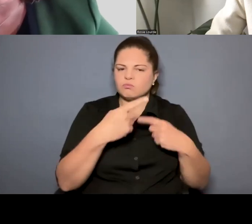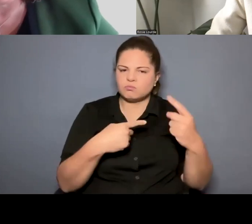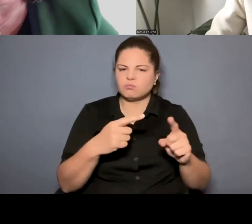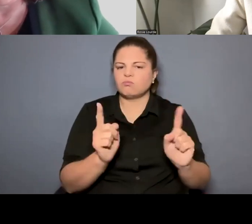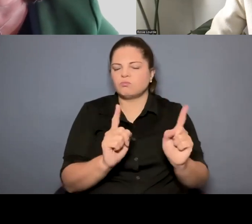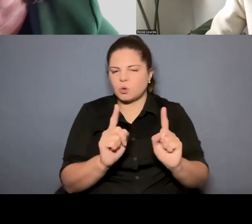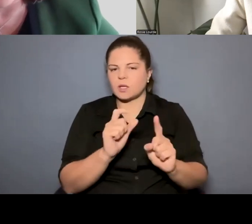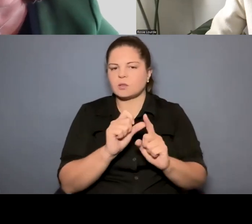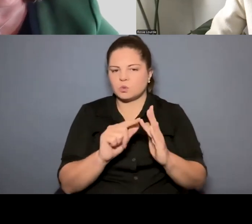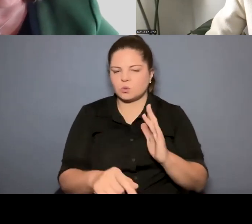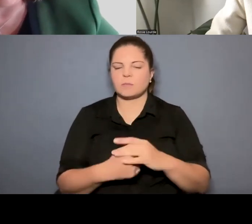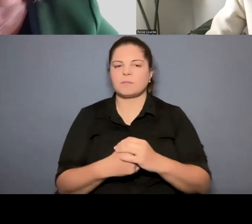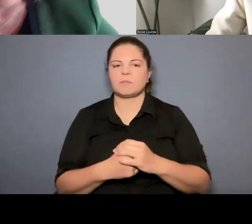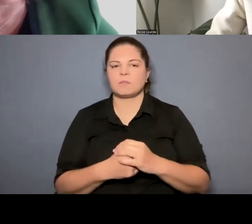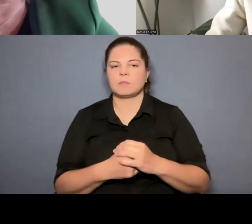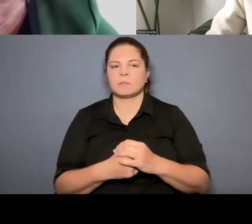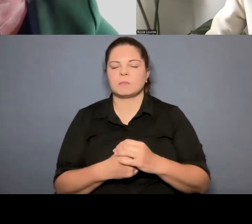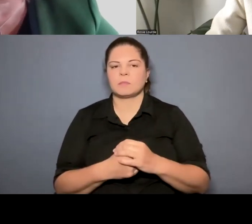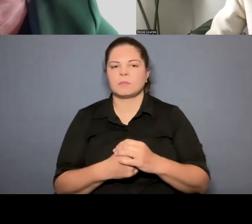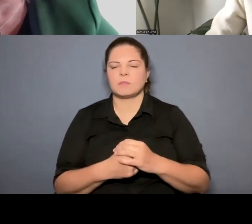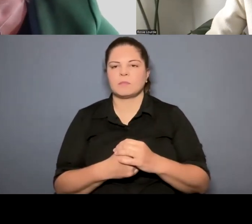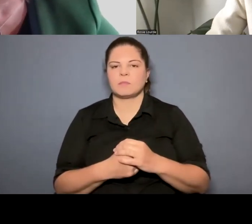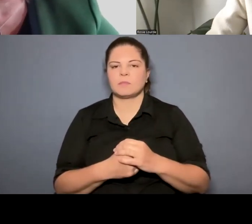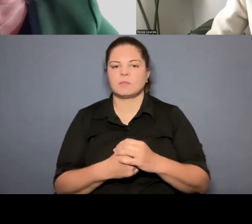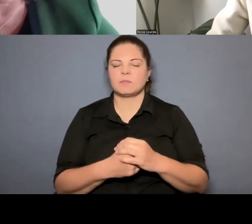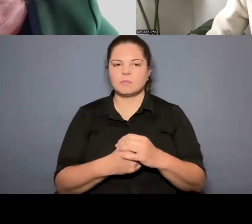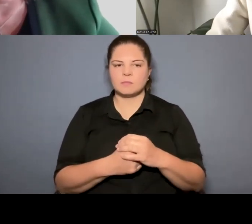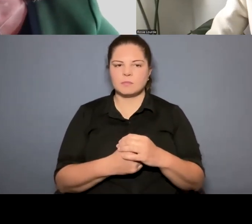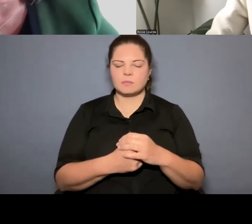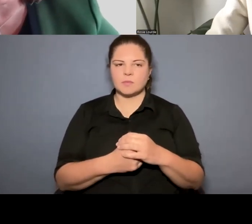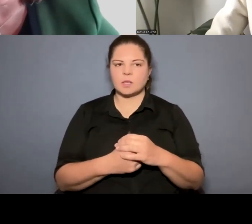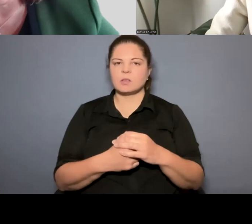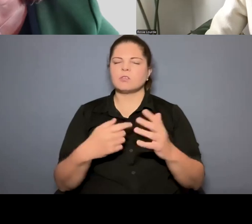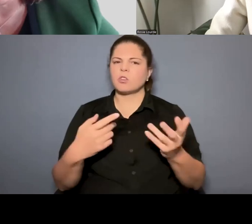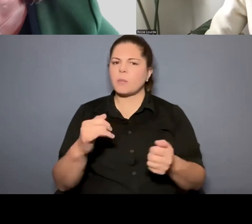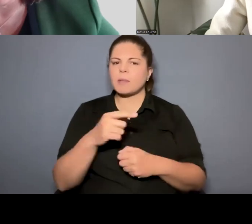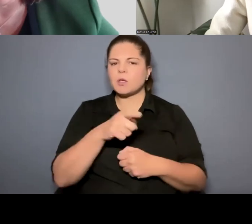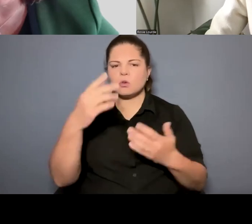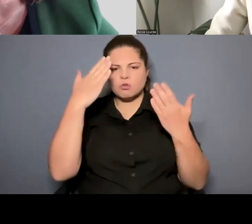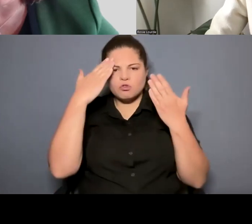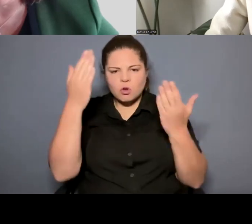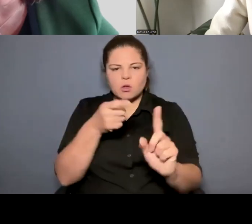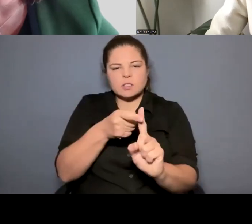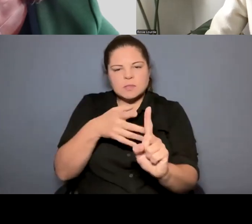I would really say, for people, even if you do not know specifically what you want to do,